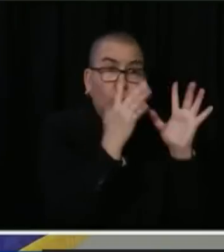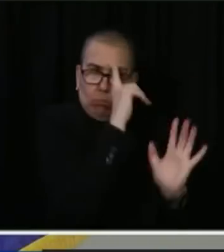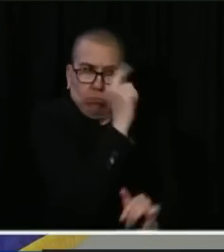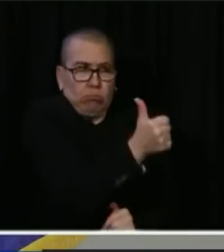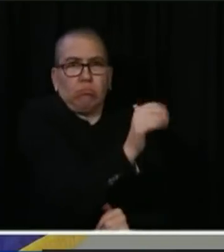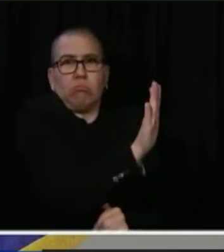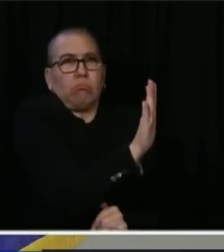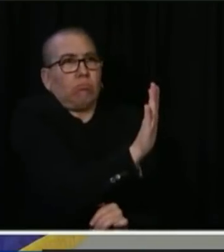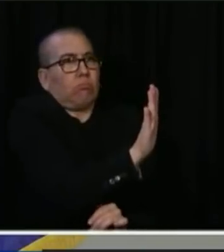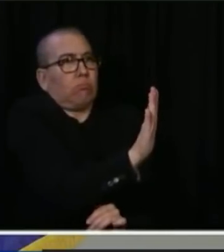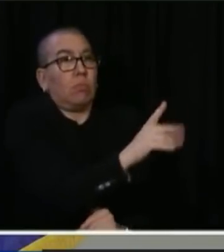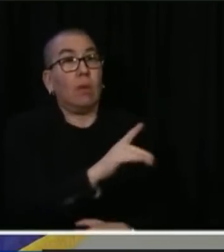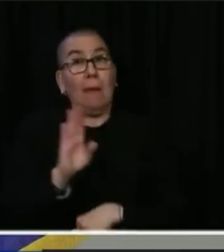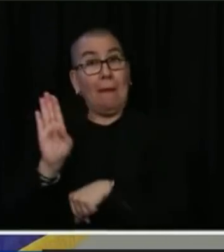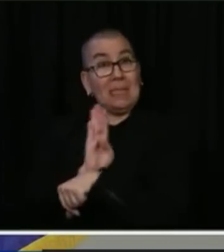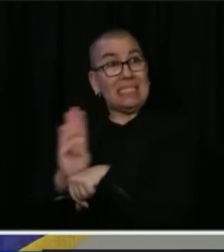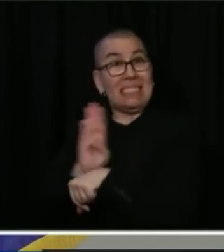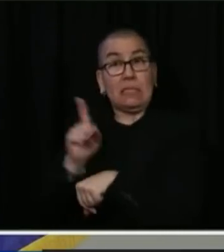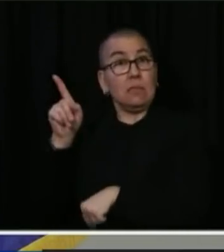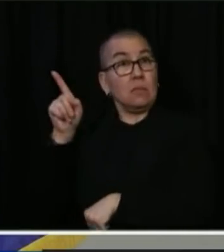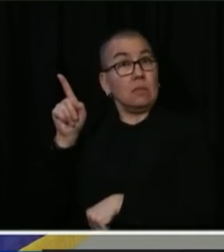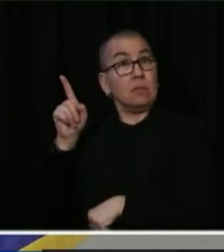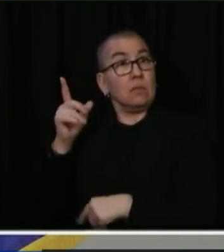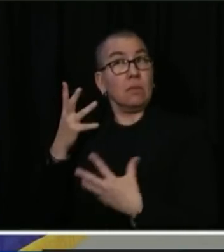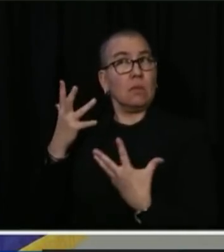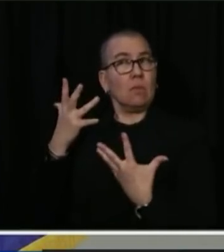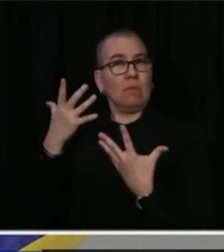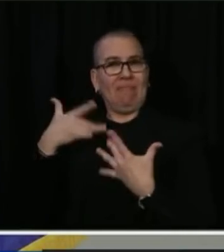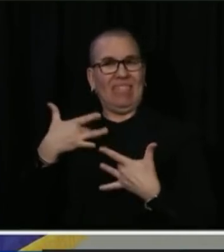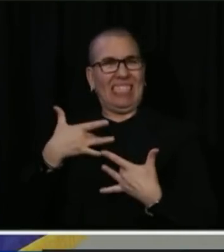OR LOCAL ENTITIES. IF A CITY OR SCHOOL DISTRICT WANTS TO DO THOSE THINGS AND